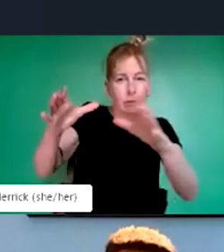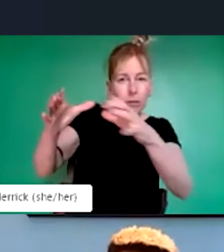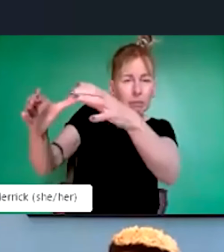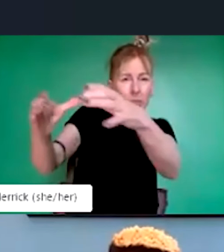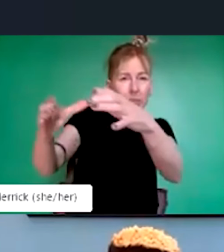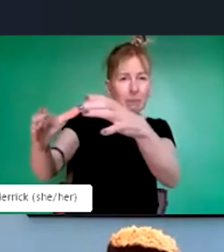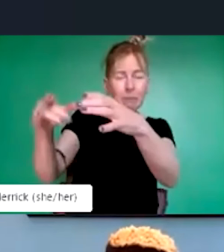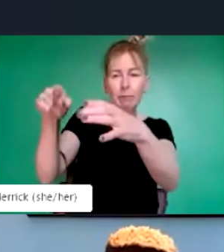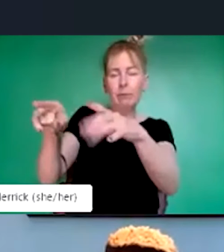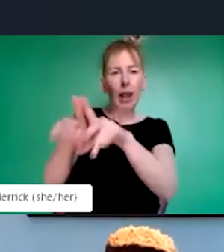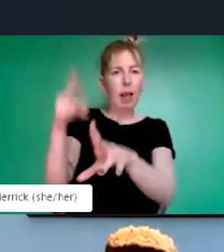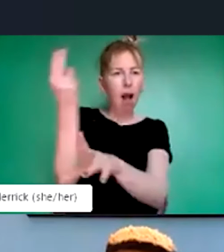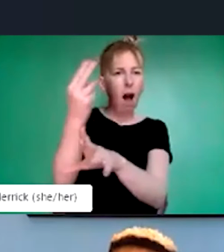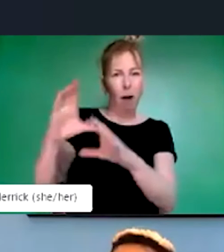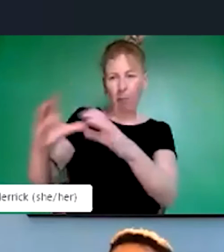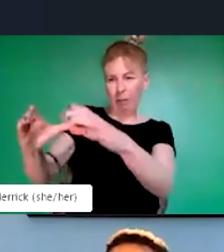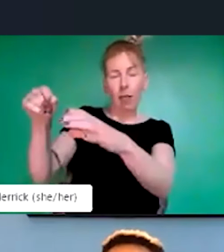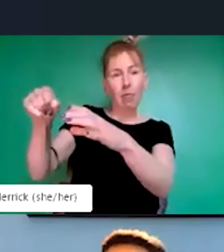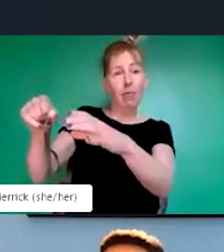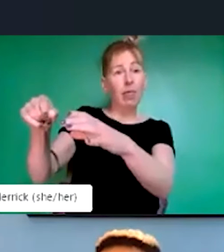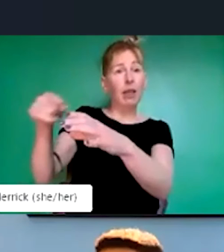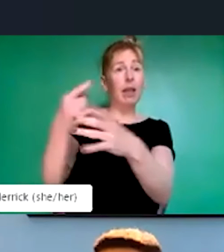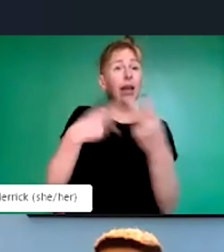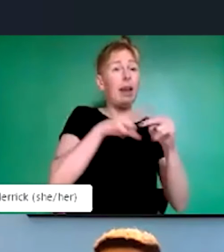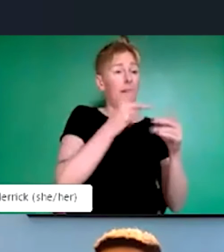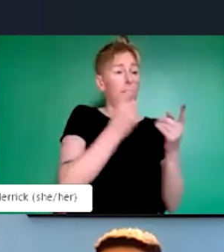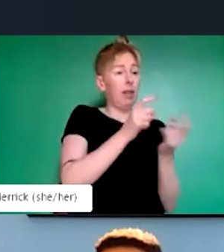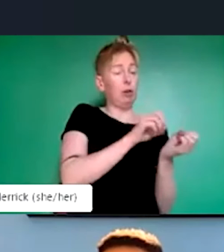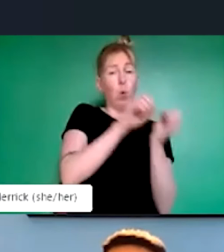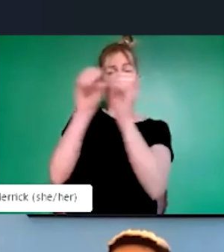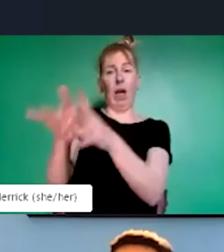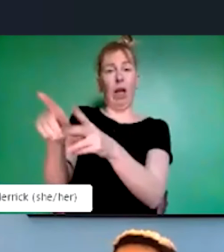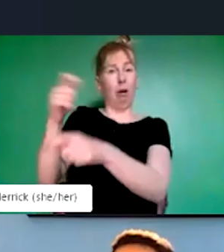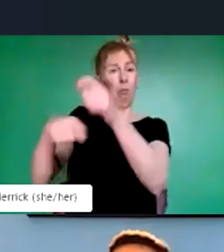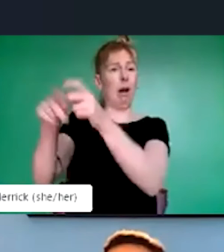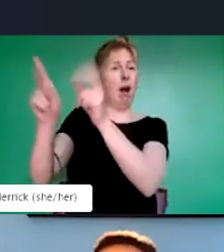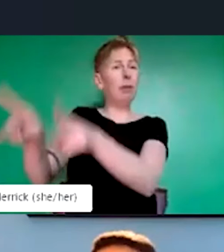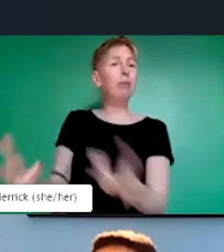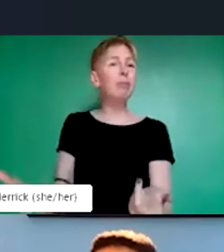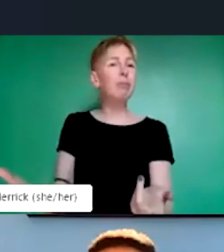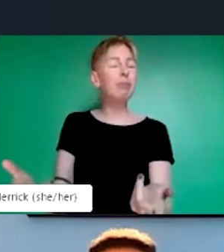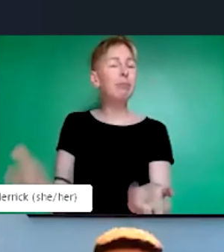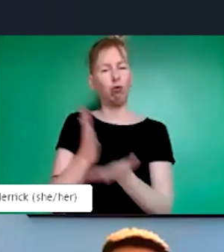instance, the system does not protect me at all, when I'm invited in any project